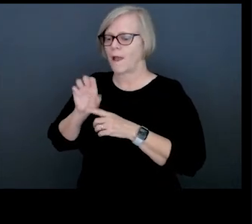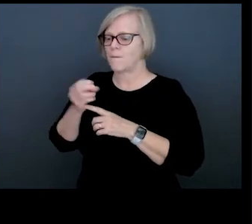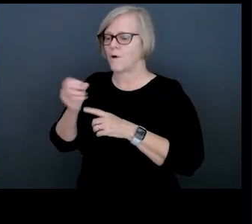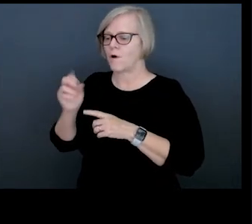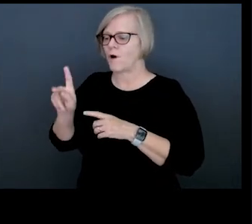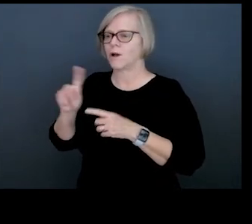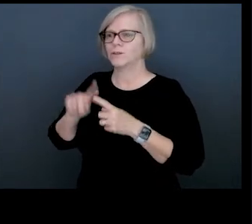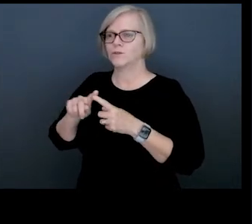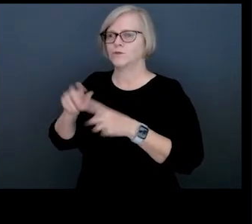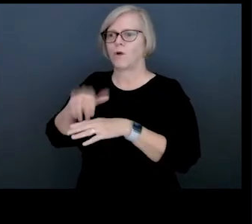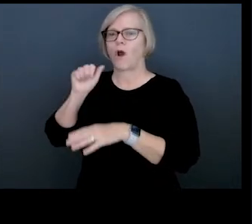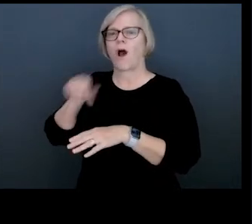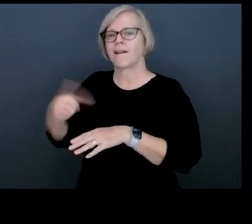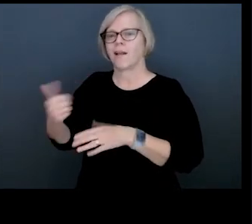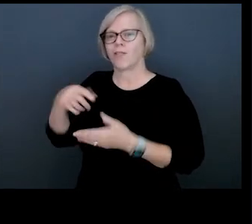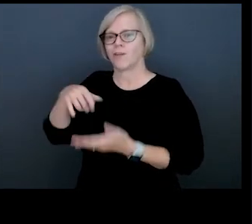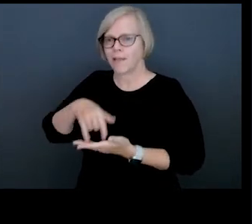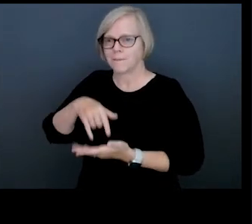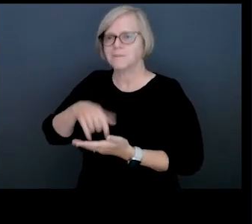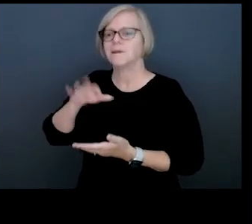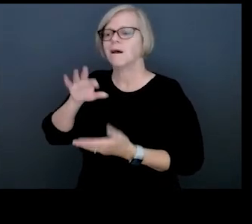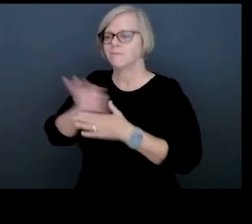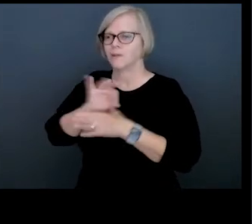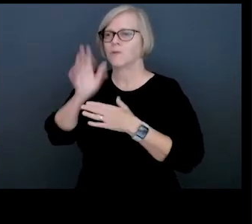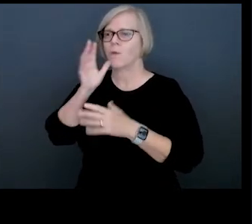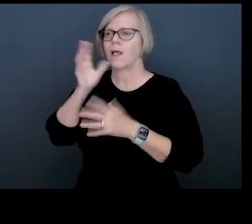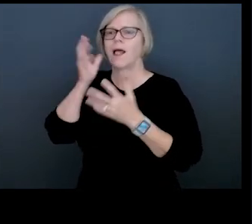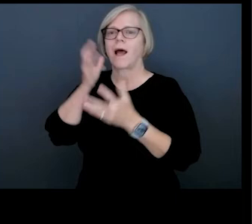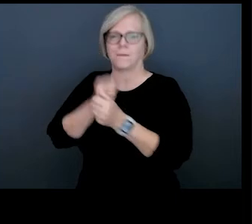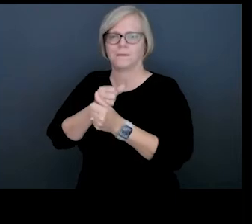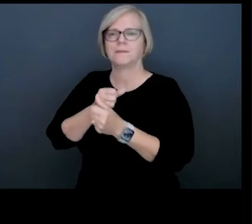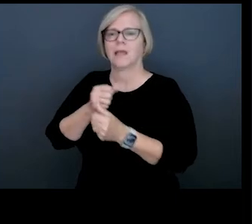which is going to update our order status. Now, to facilitate